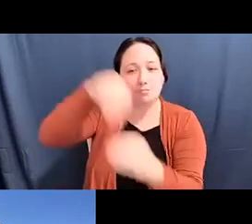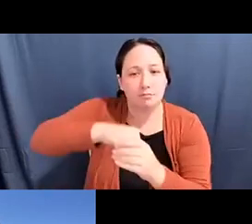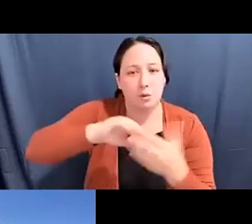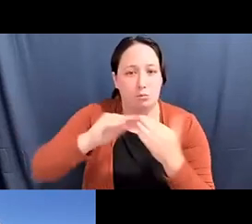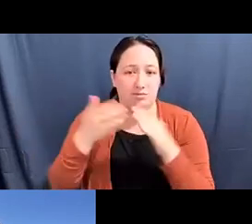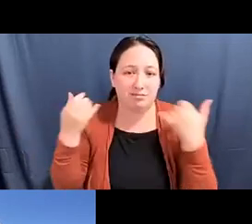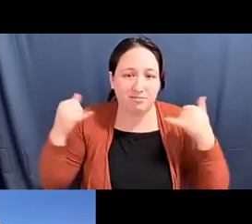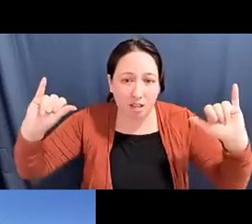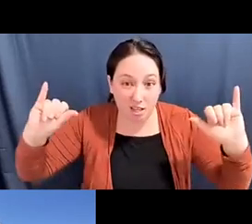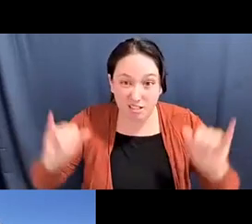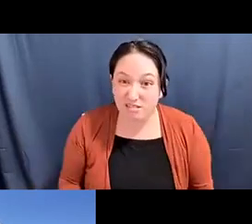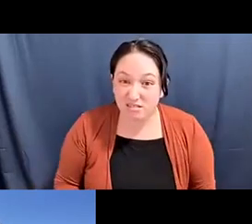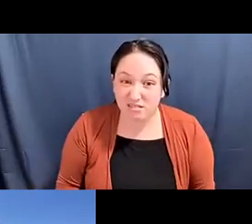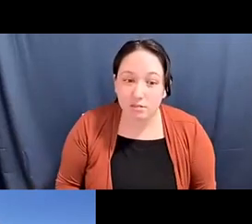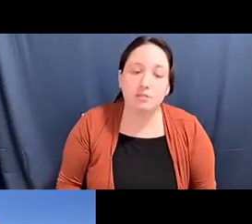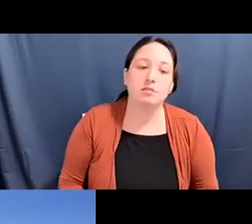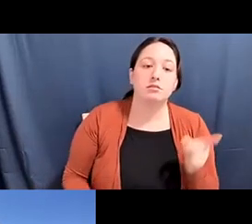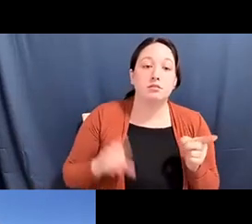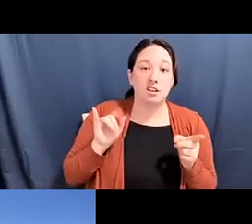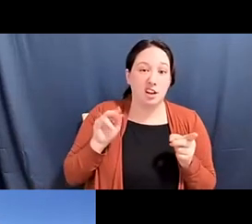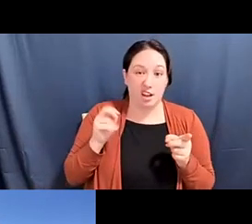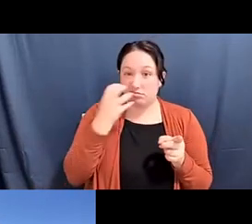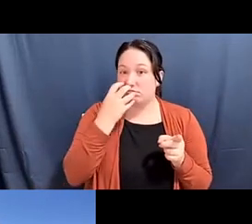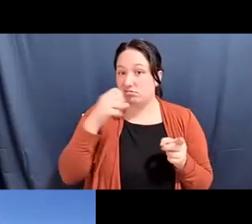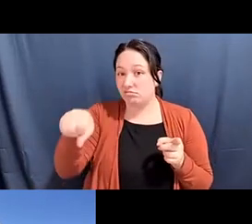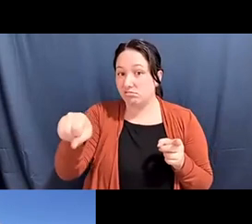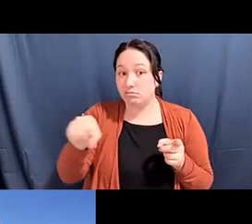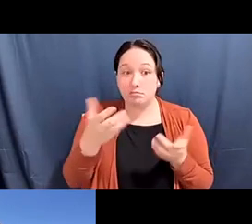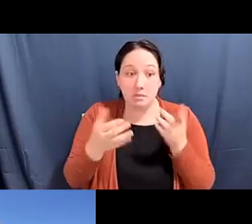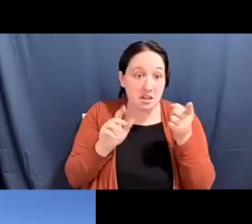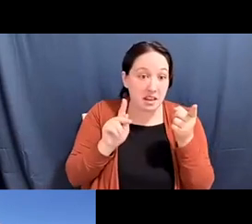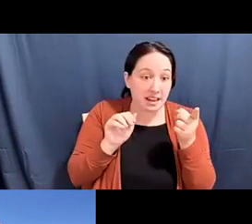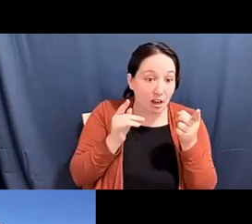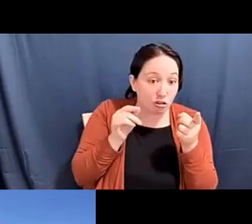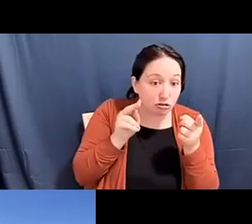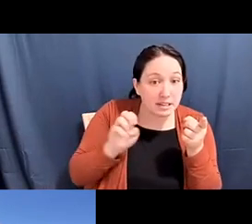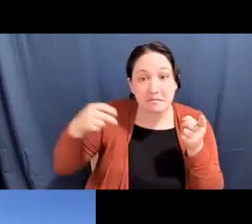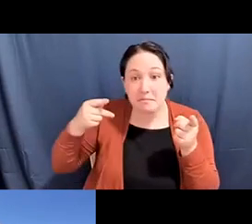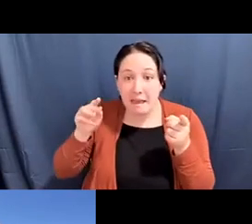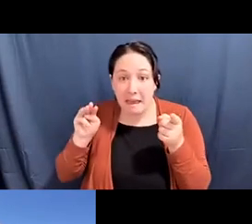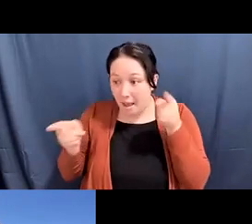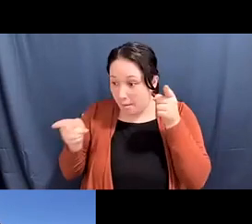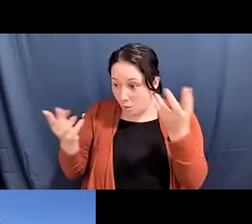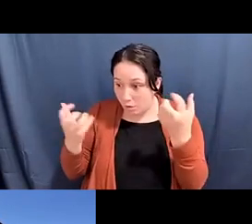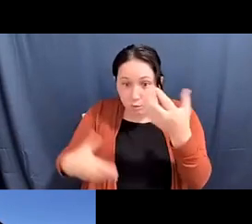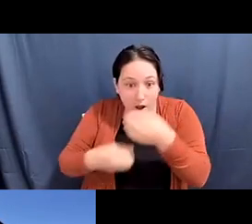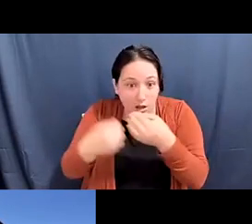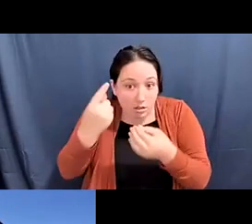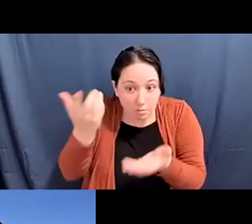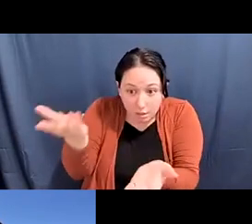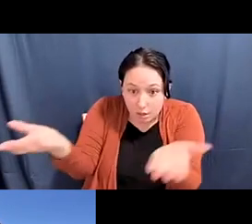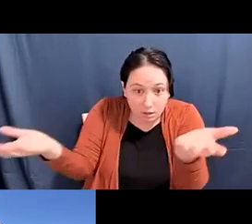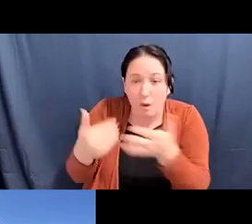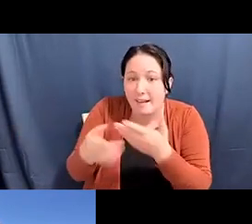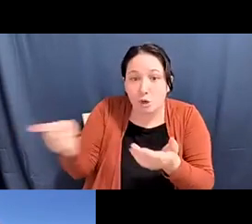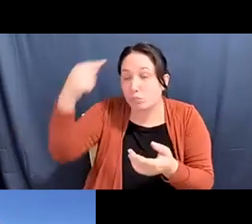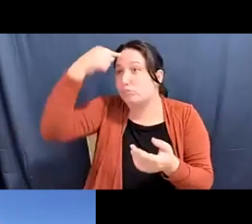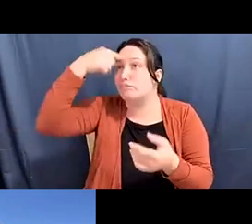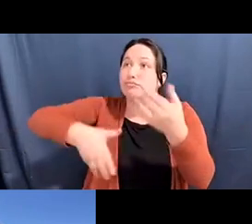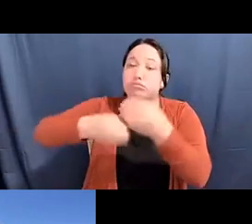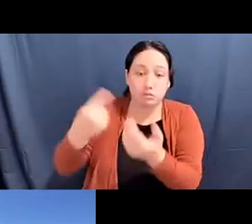Diane Fujino: I'm wondering if Pam or Katherine, would like to weigh in or add to this and you know in whatever ways you'd like to think about the importance of social relations